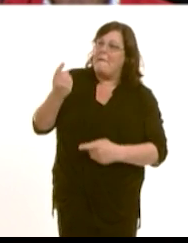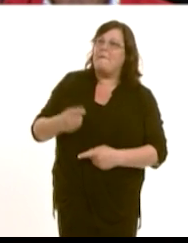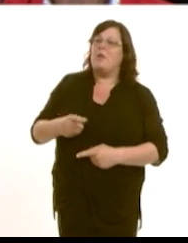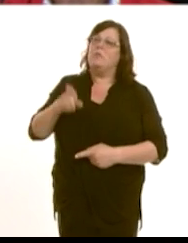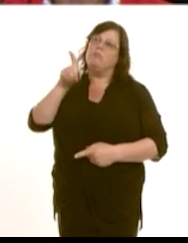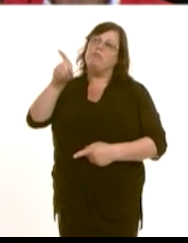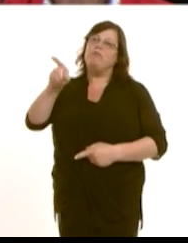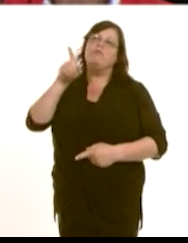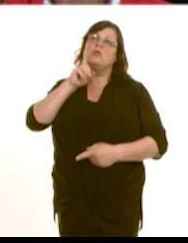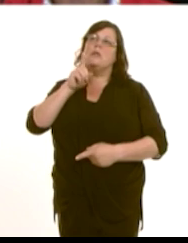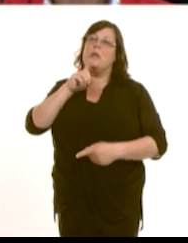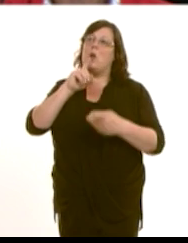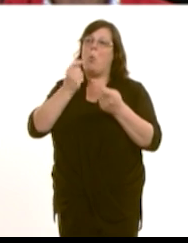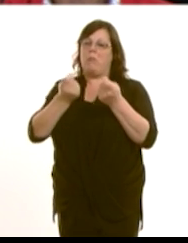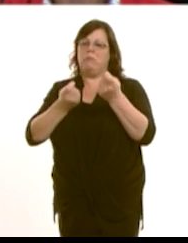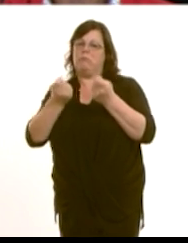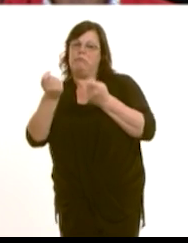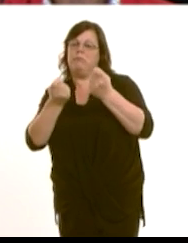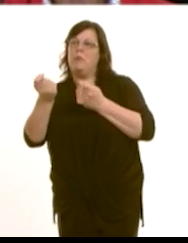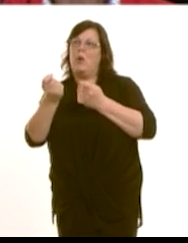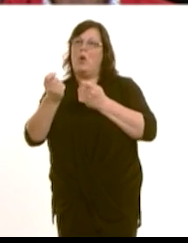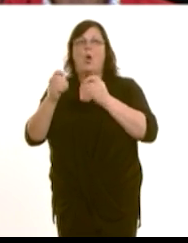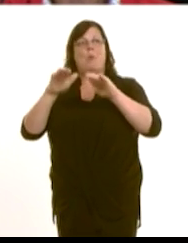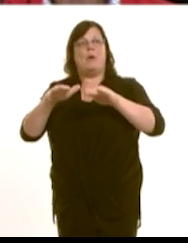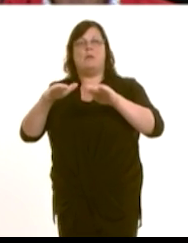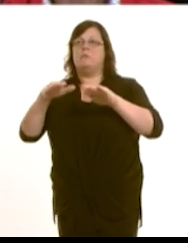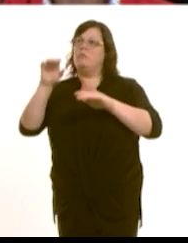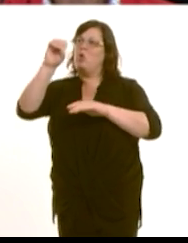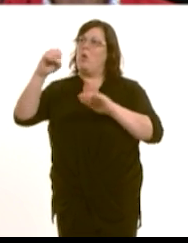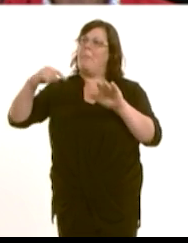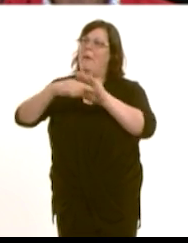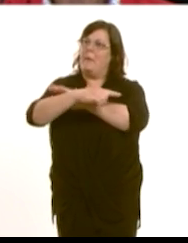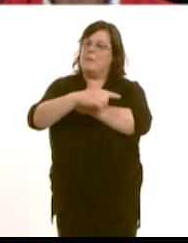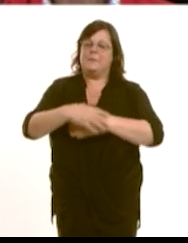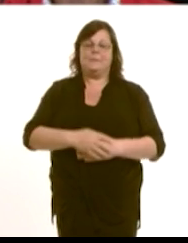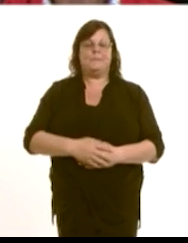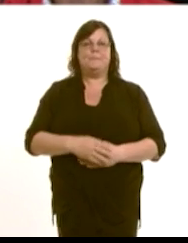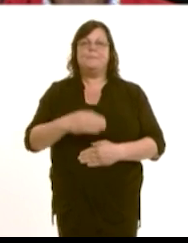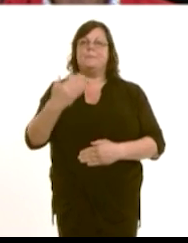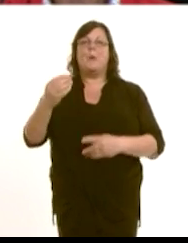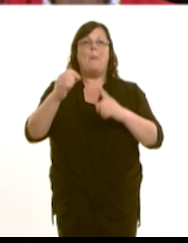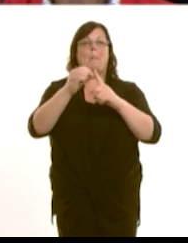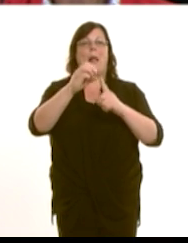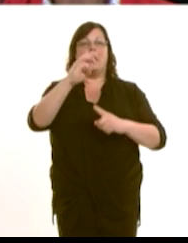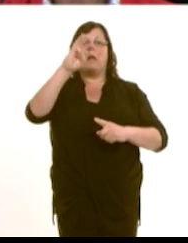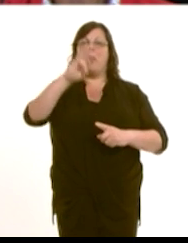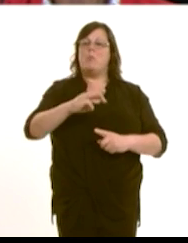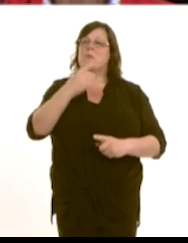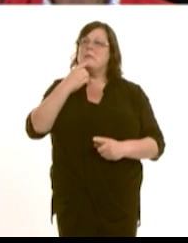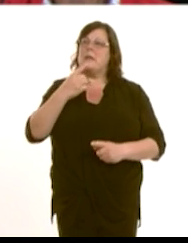the UKís withdrawal from the European Union. Now, Plaid Cymruís view is that the next Prime Minister must implement the pledges